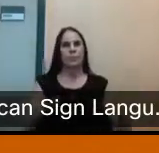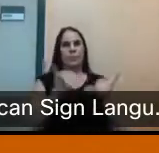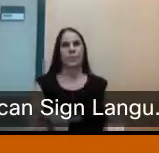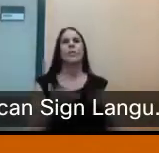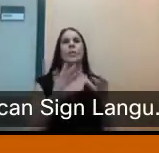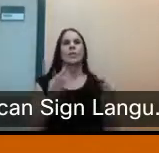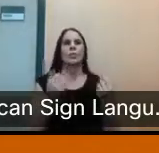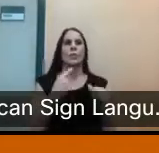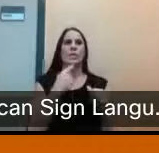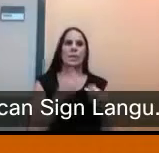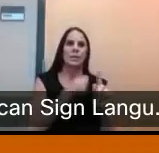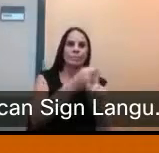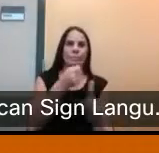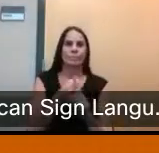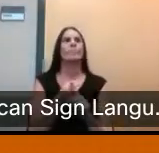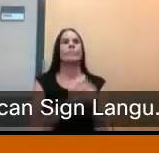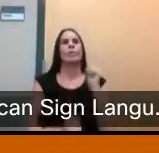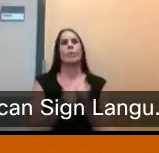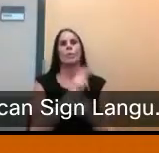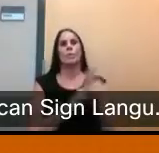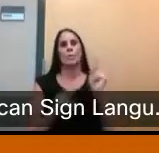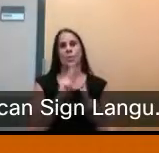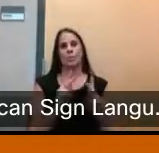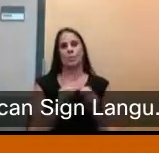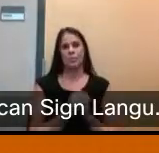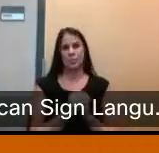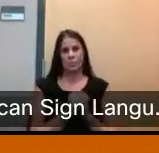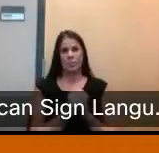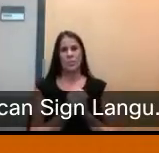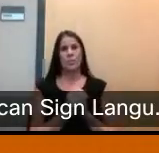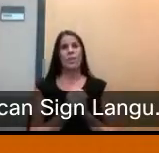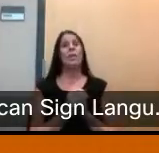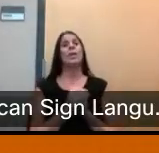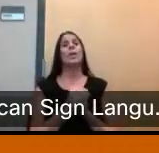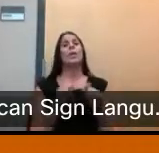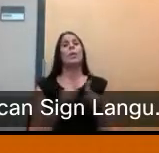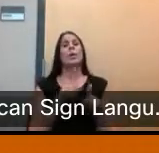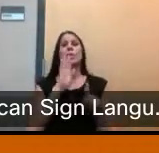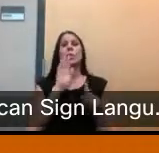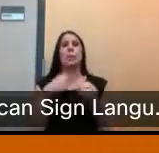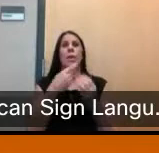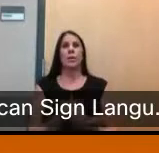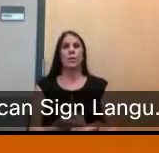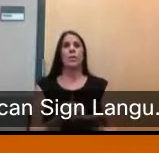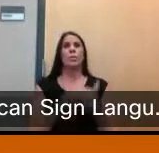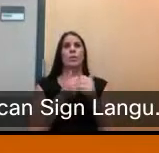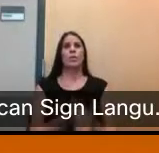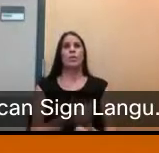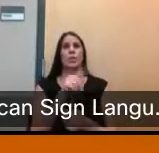to get out there. A huge part of we didn't we talk about following our evidence is following our data where it leads us.